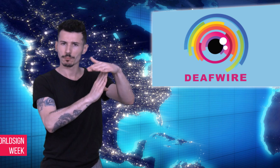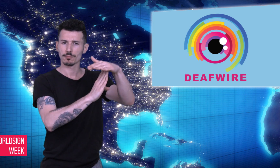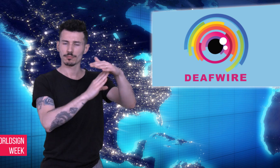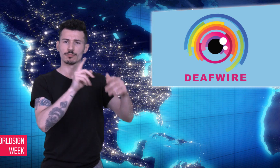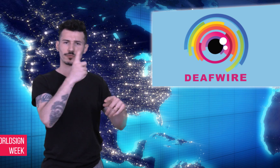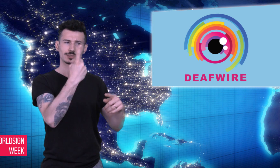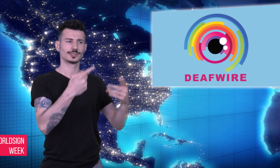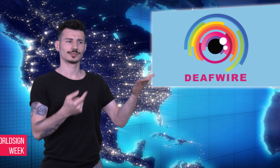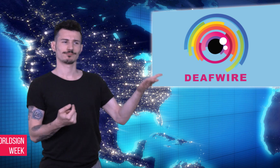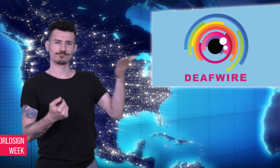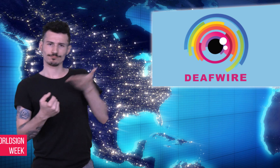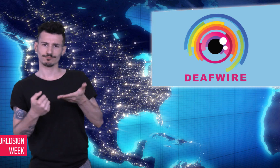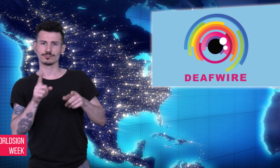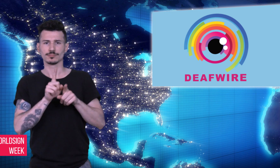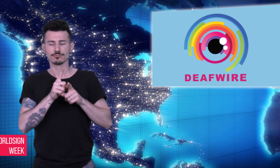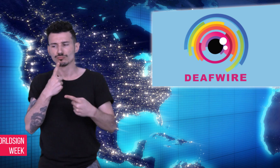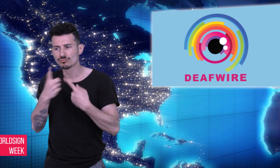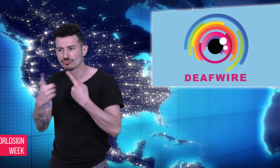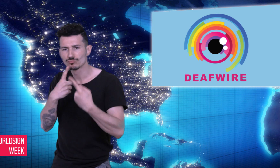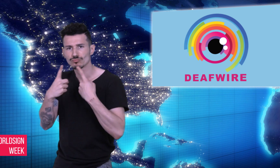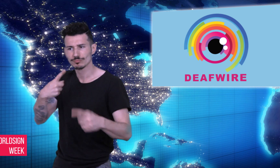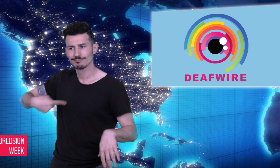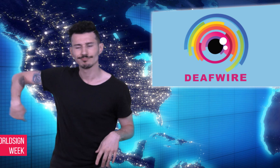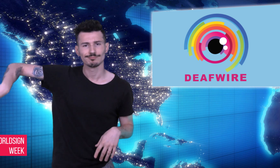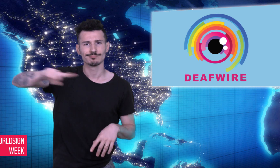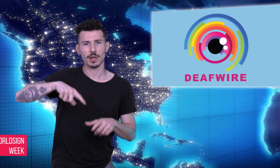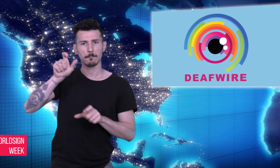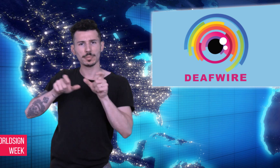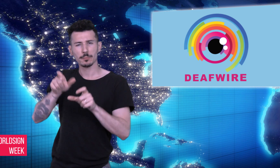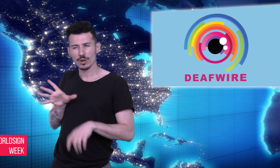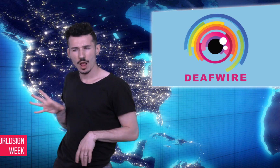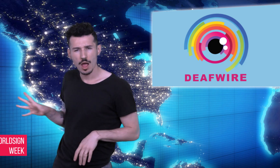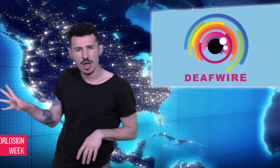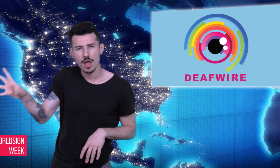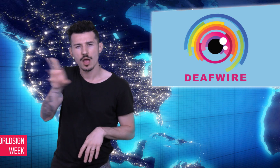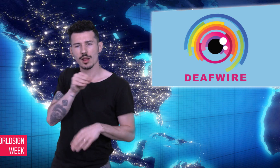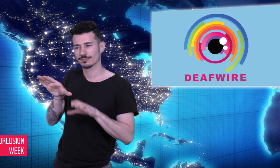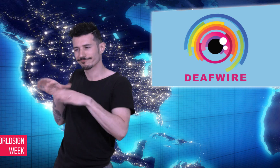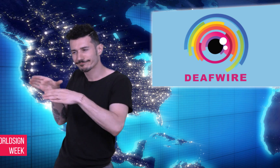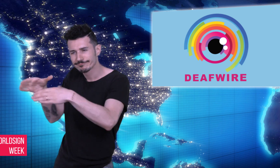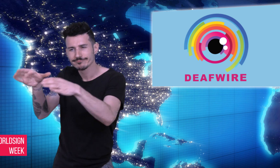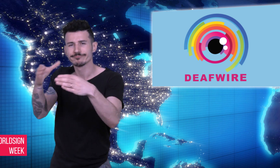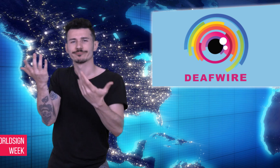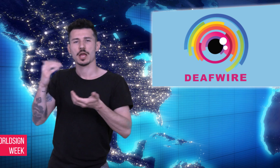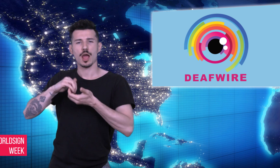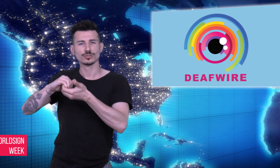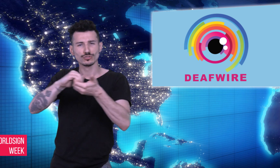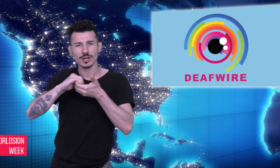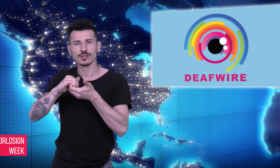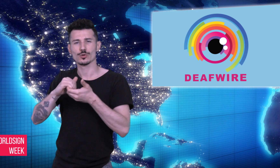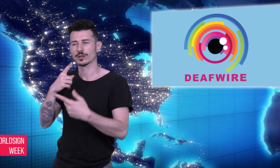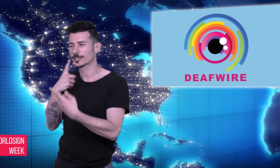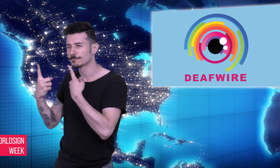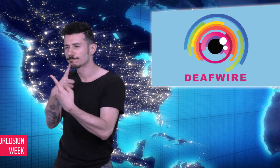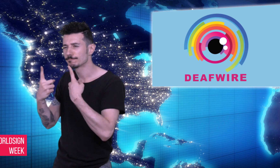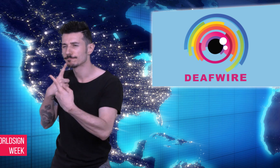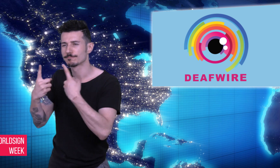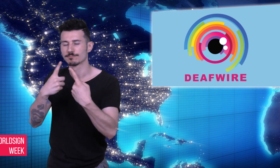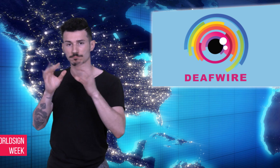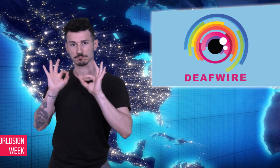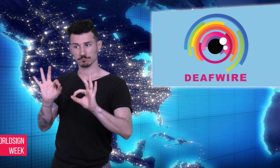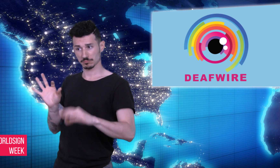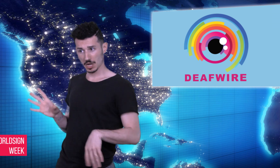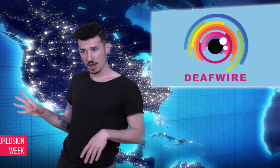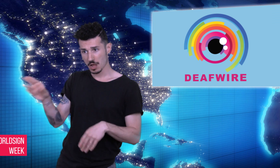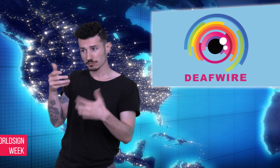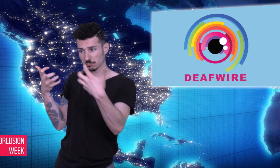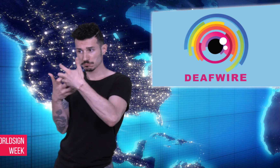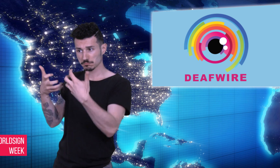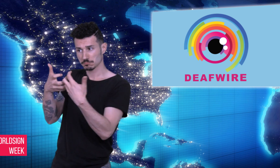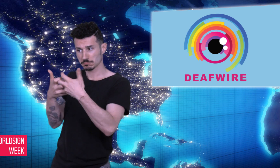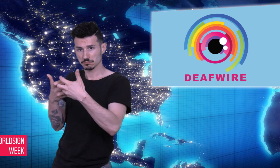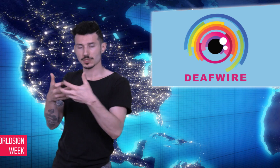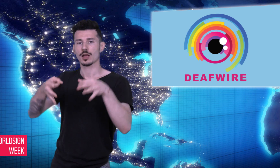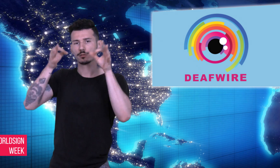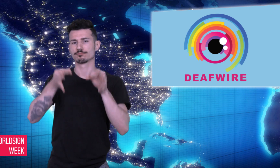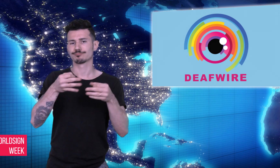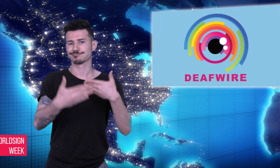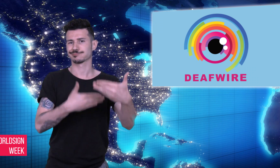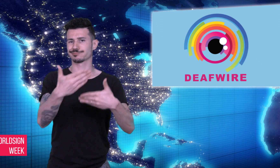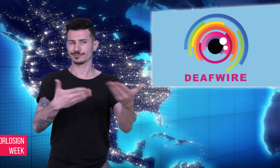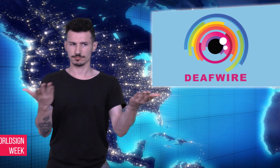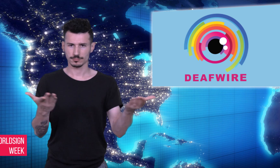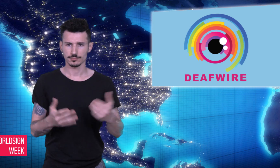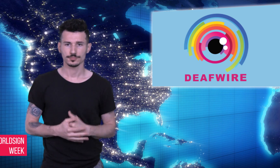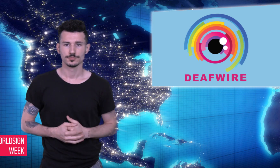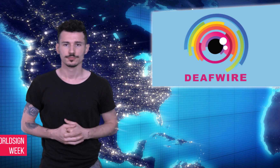service level obligations that satisfies everyone.